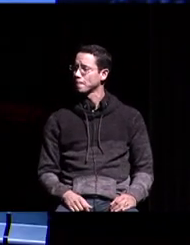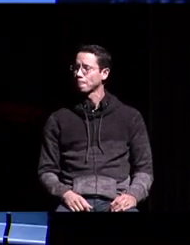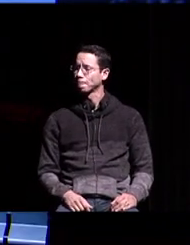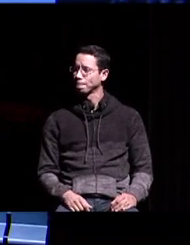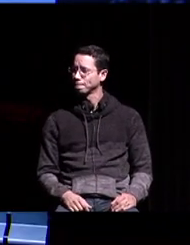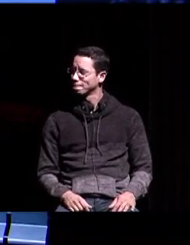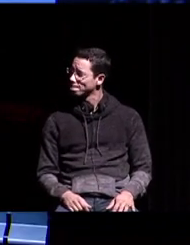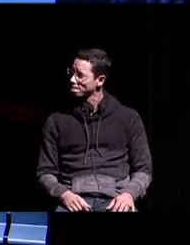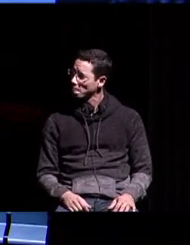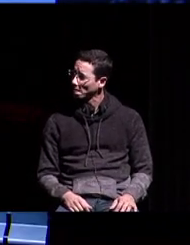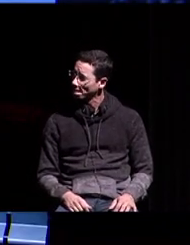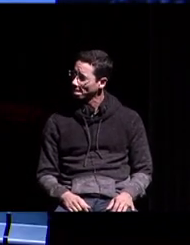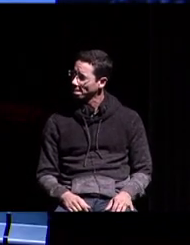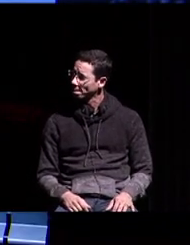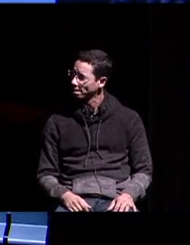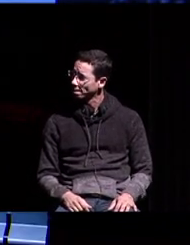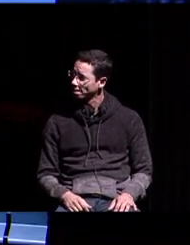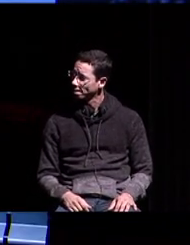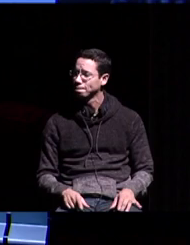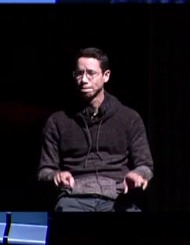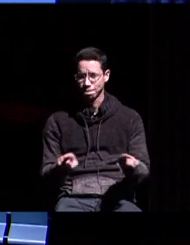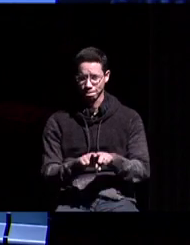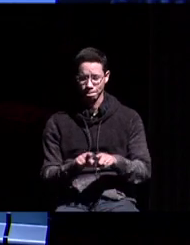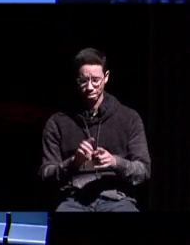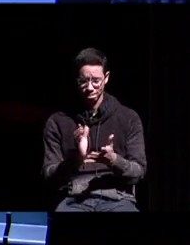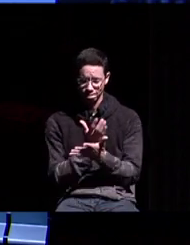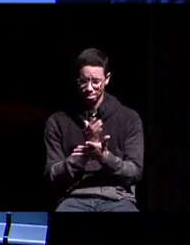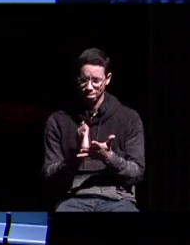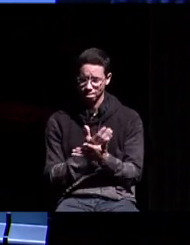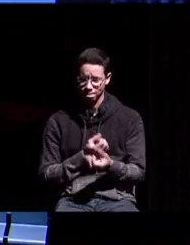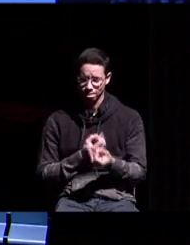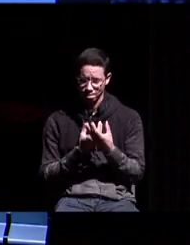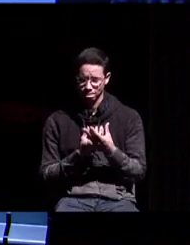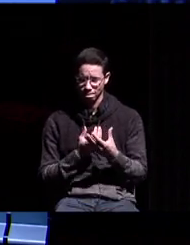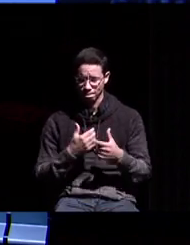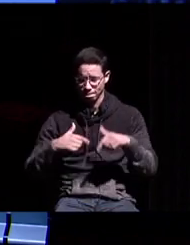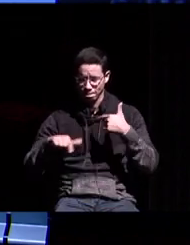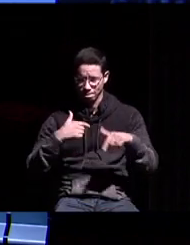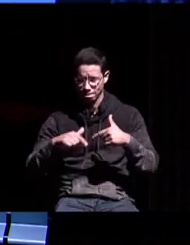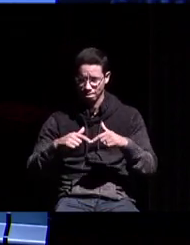So far, since the labor reform,